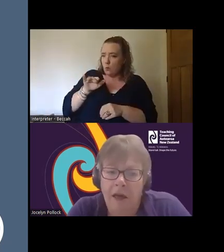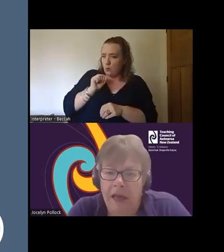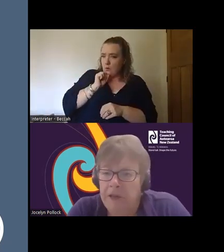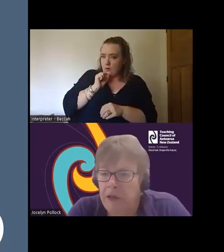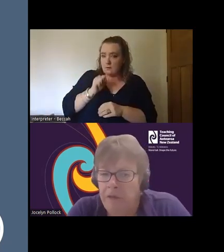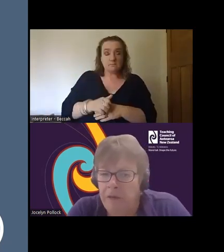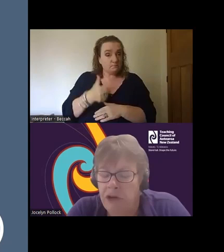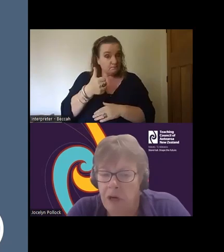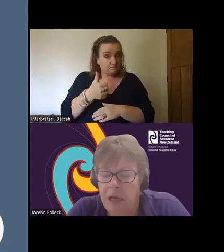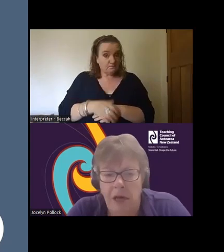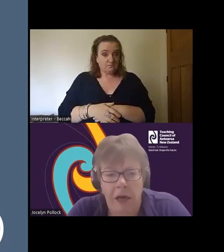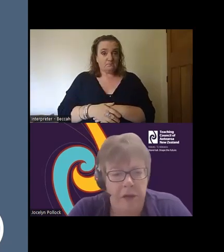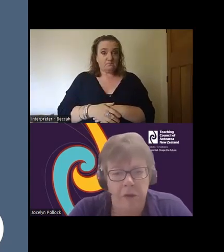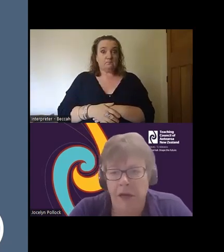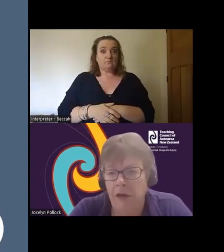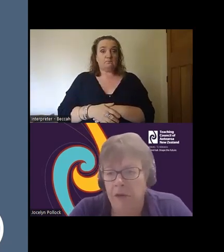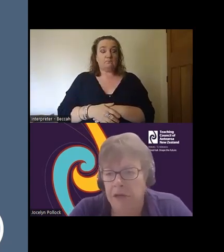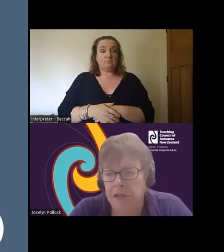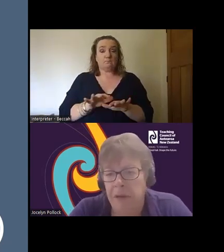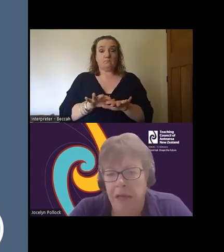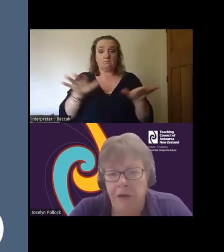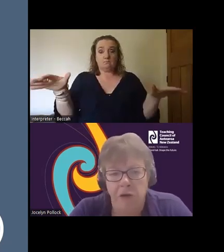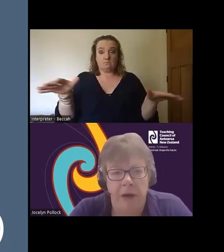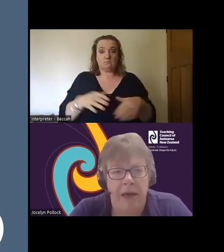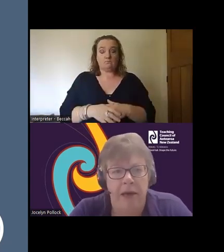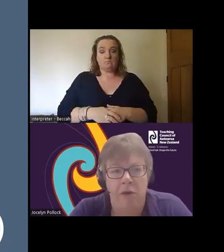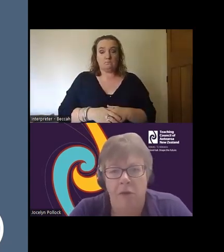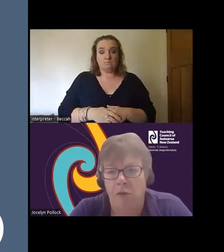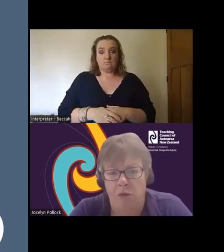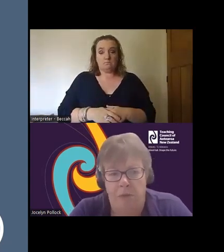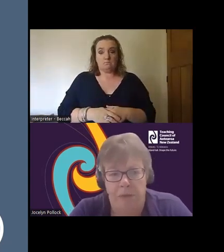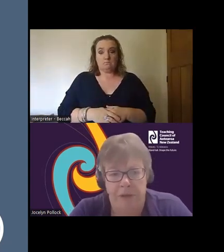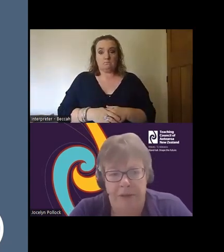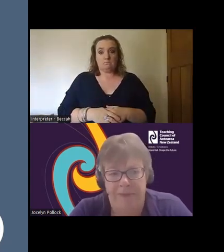Okay, so very shortly I think we are going to disappear into our rooms.